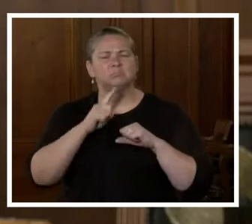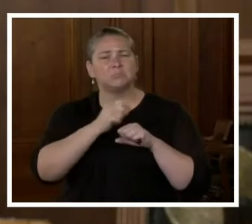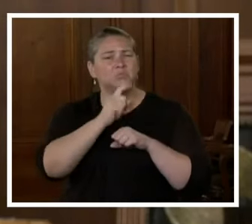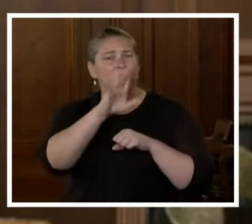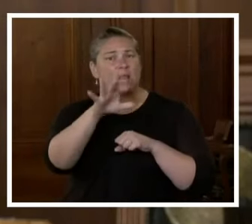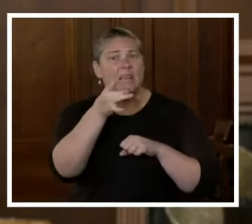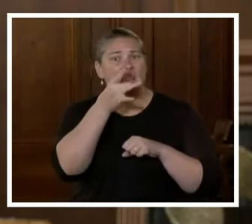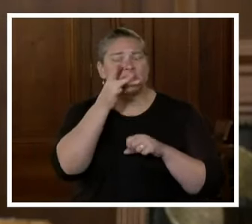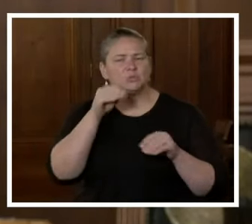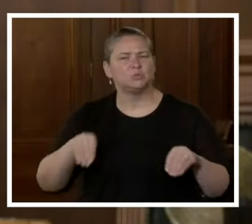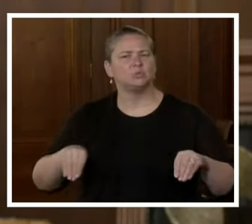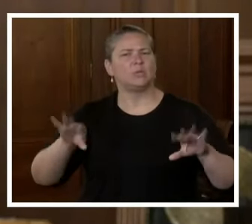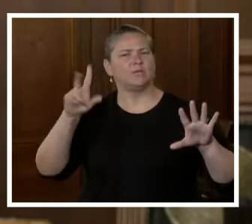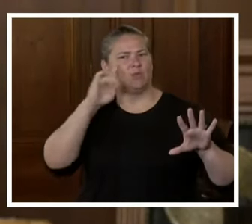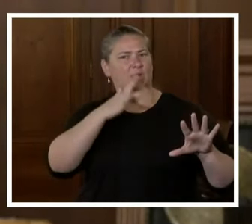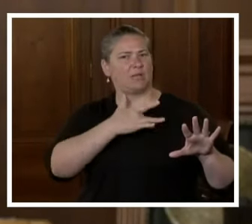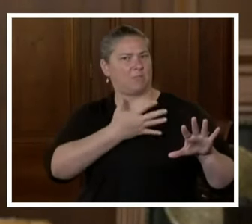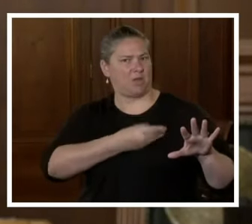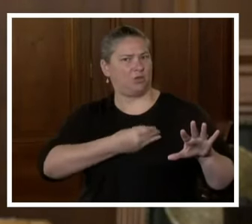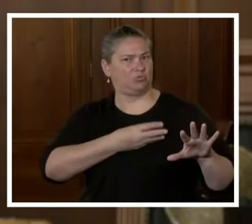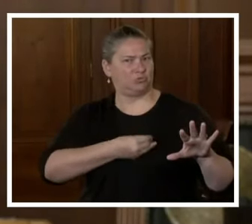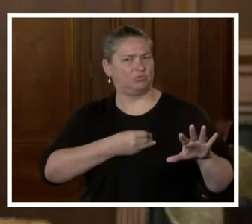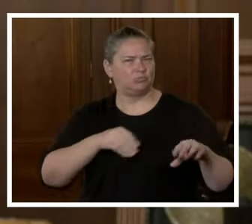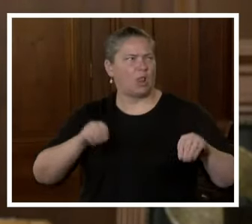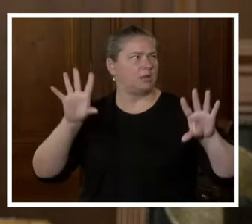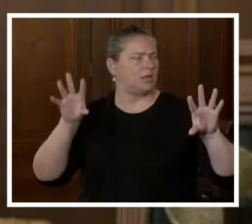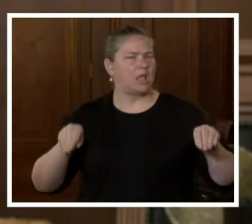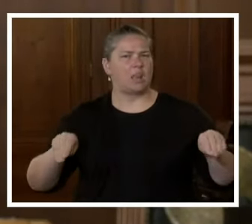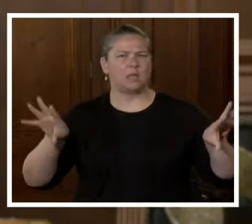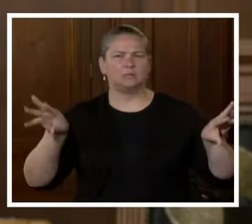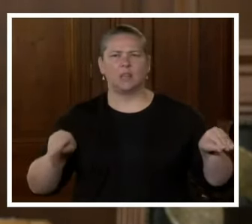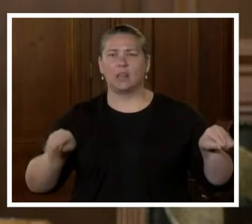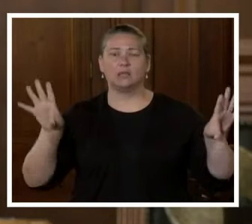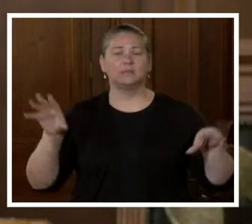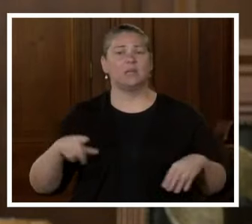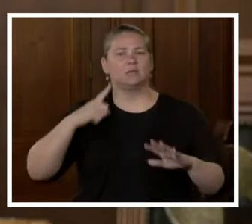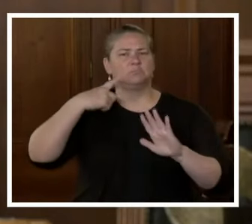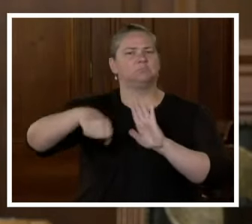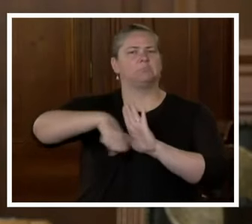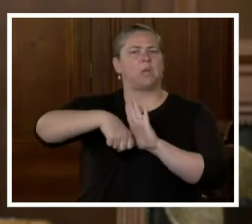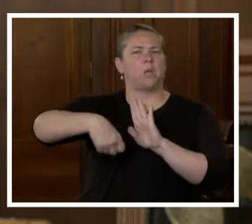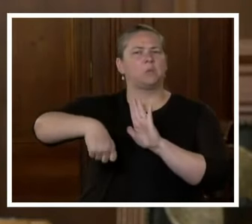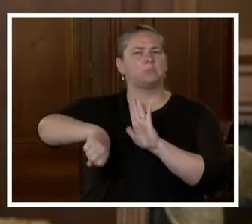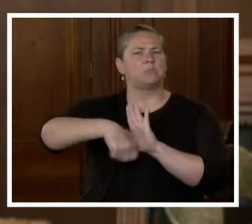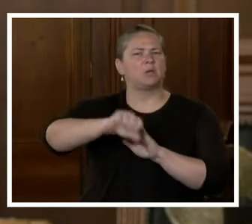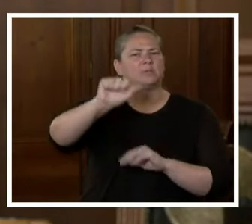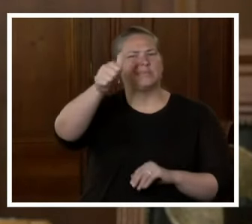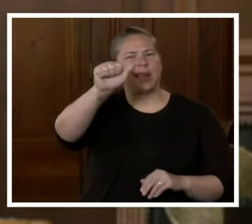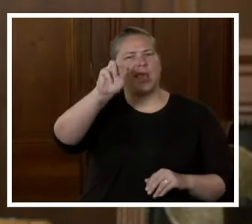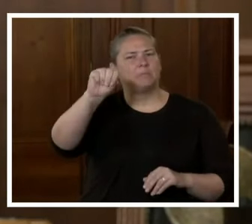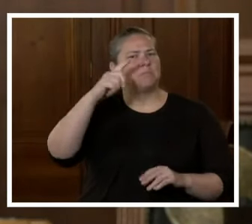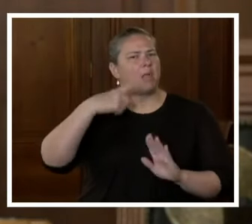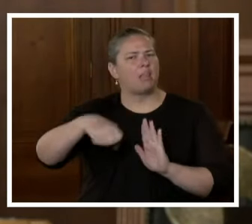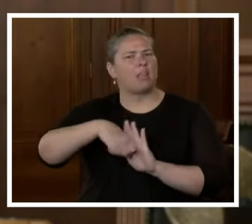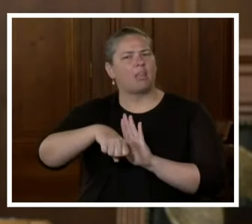WEEK WE HAVE TO FIX, WE HAVE TO FIX, AND WE'LL BE ANNOUNCING AT